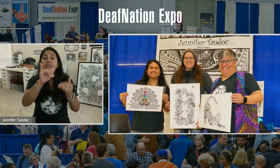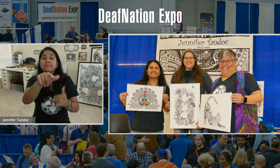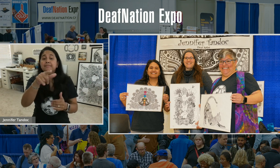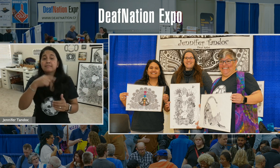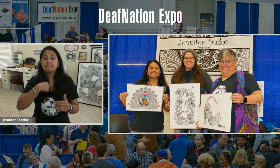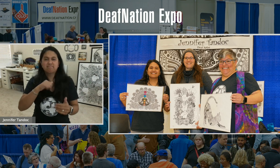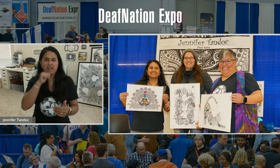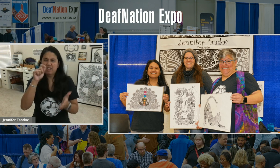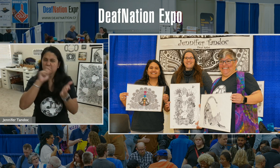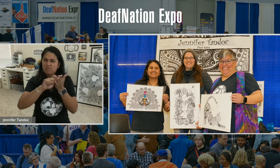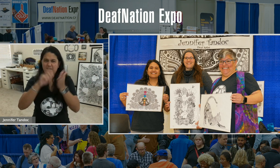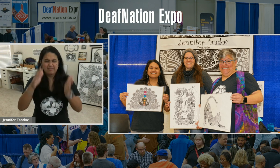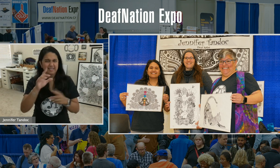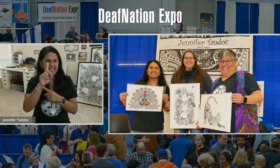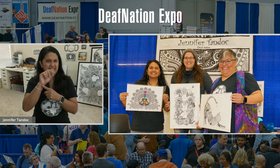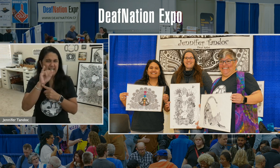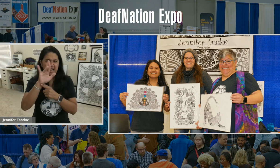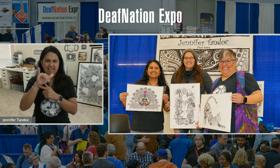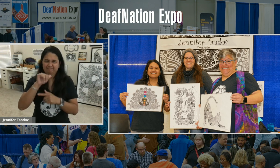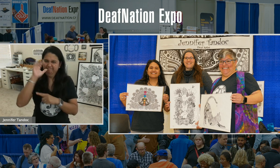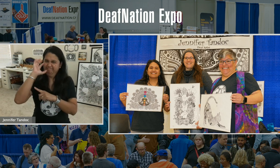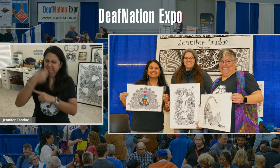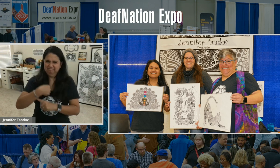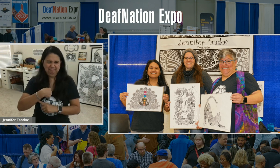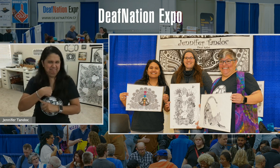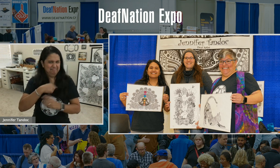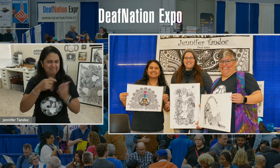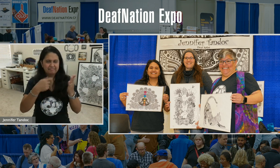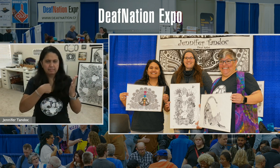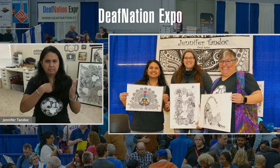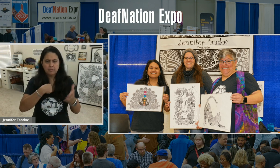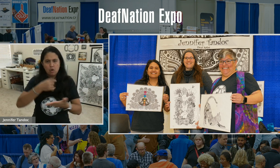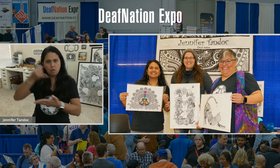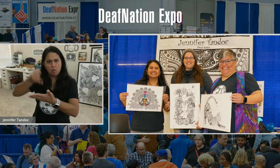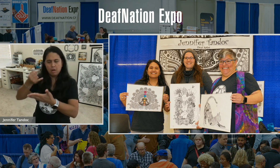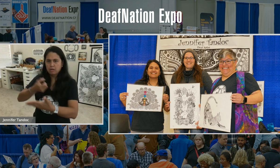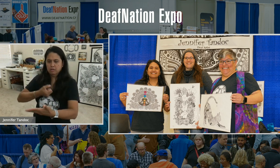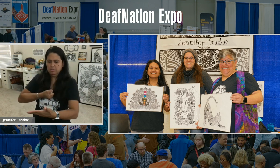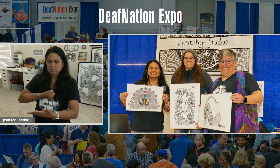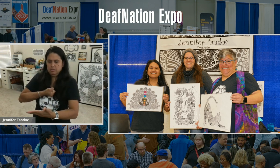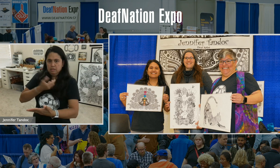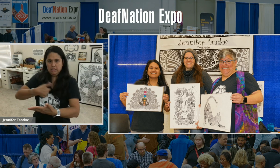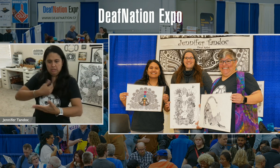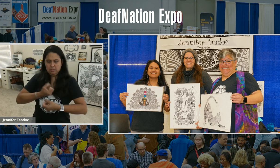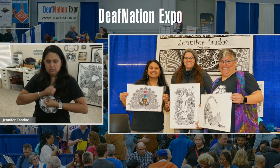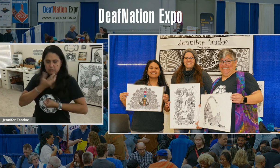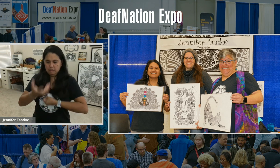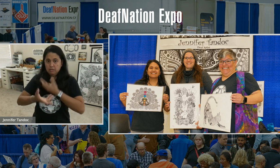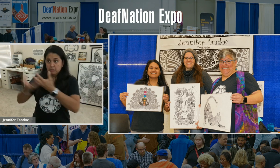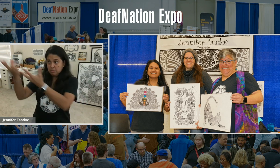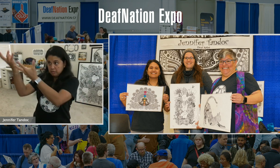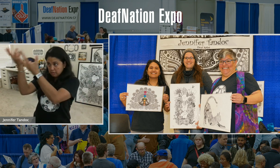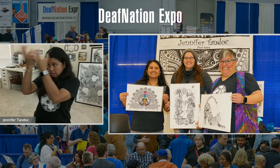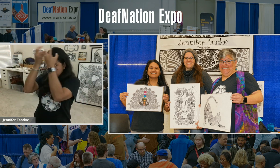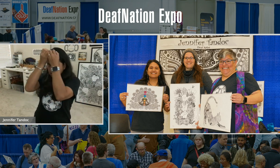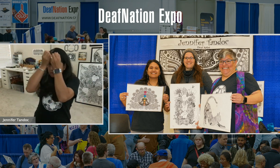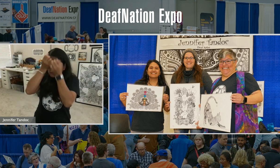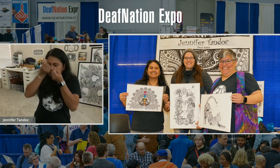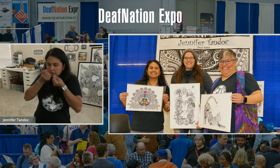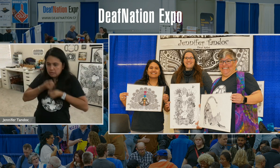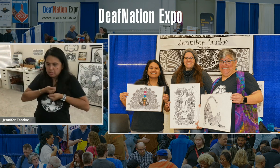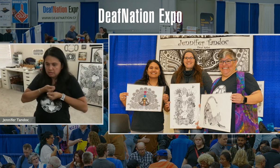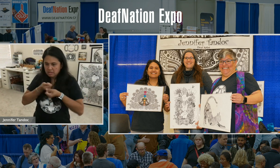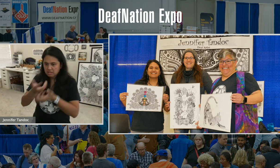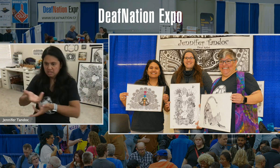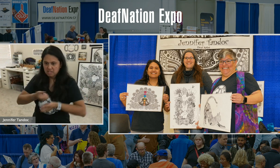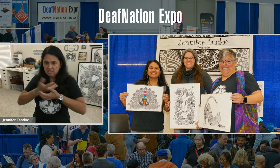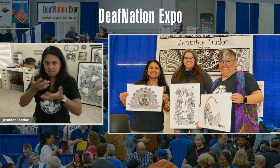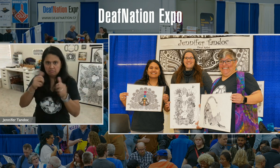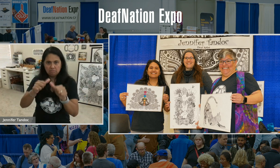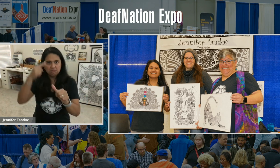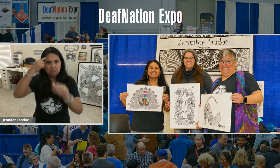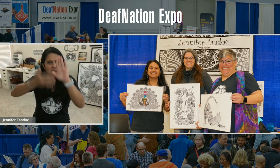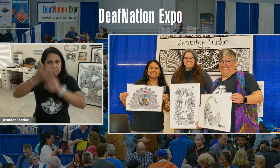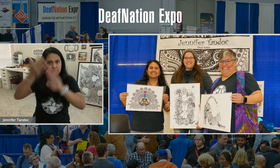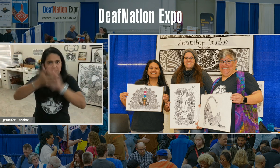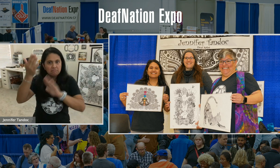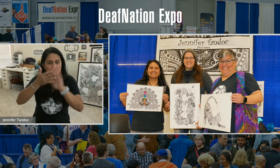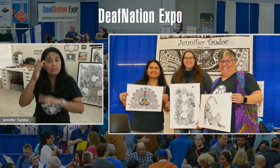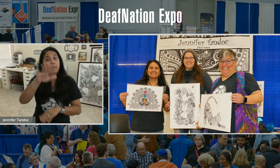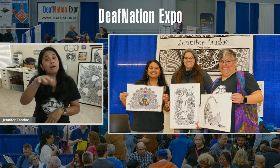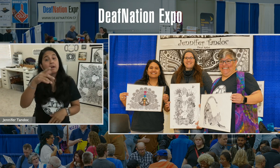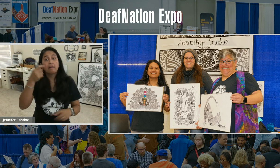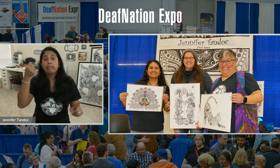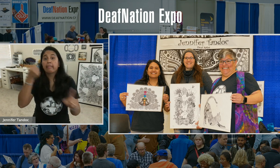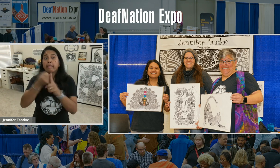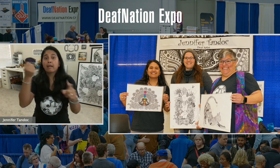I don’t write in a diary, but I express everything inside me through my art.